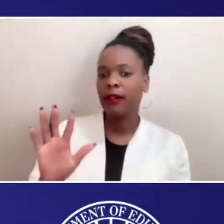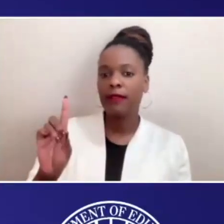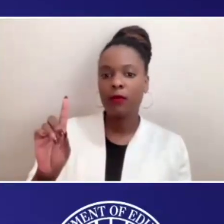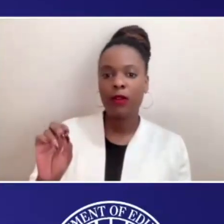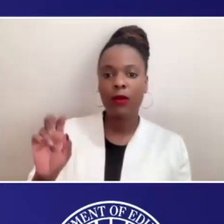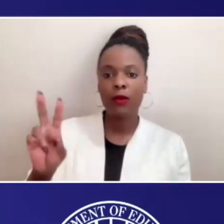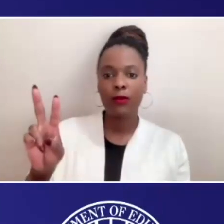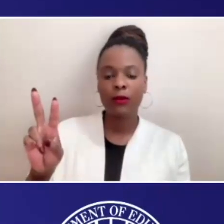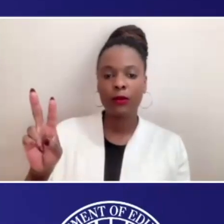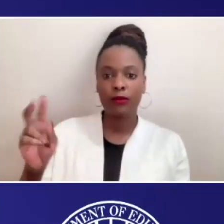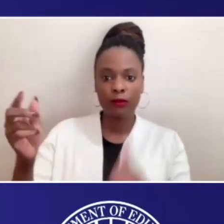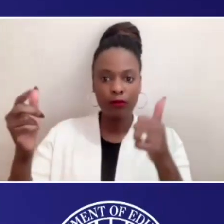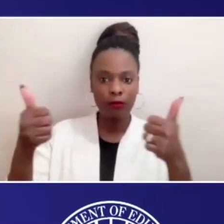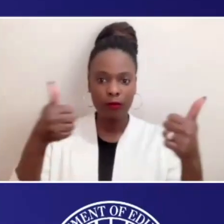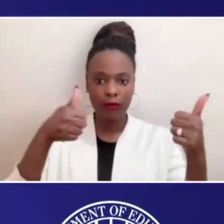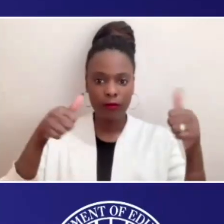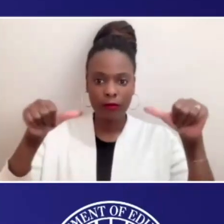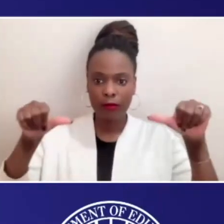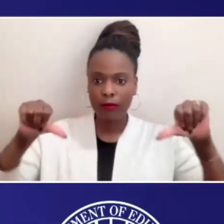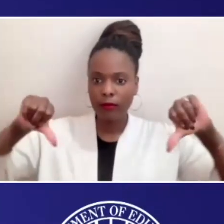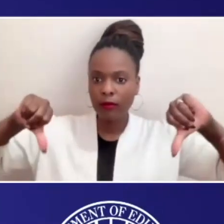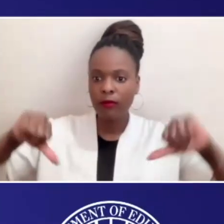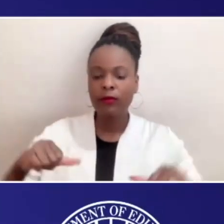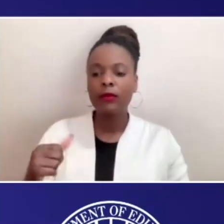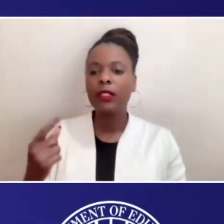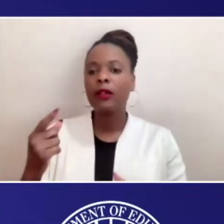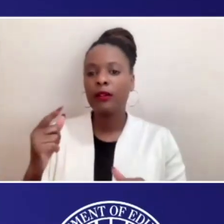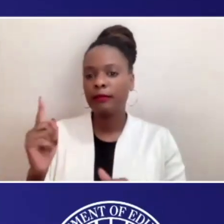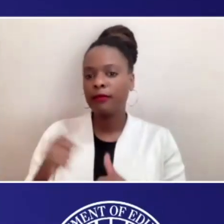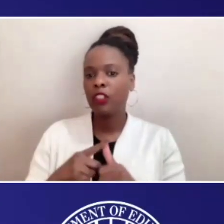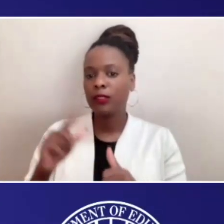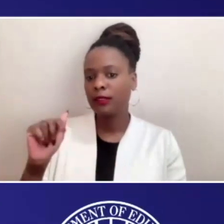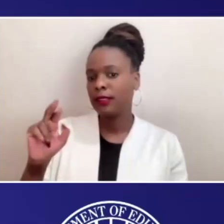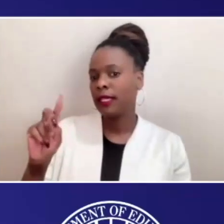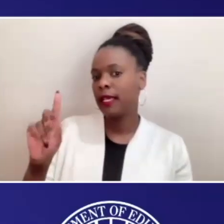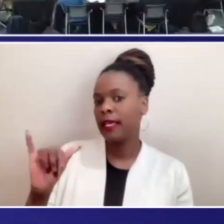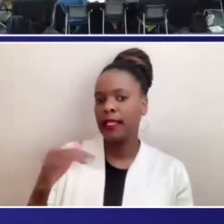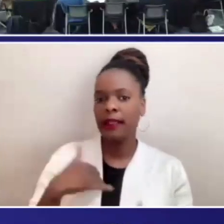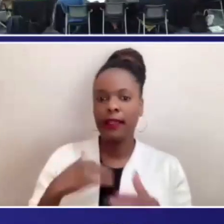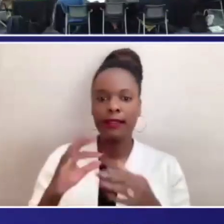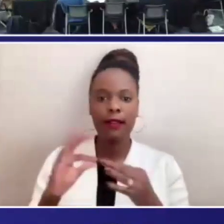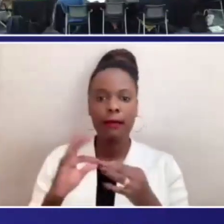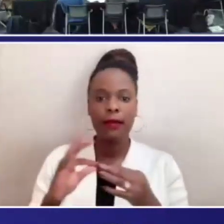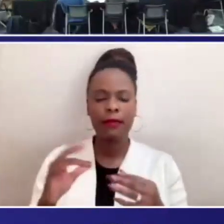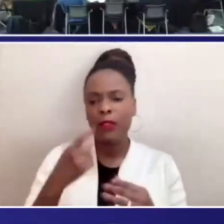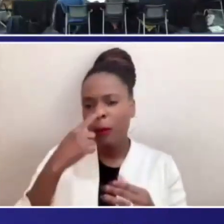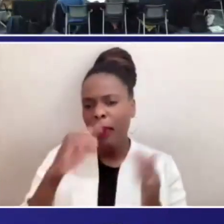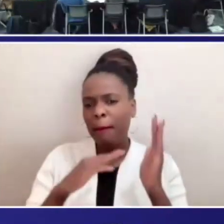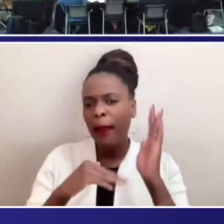I have a comment first. Okay. Comment first from Andy. Can we go back down to the bottom on the last red line?